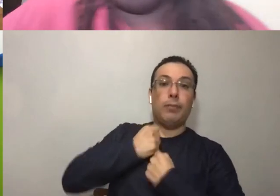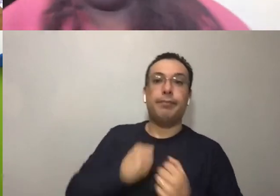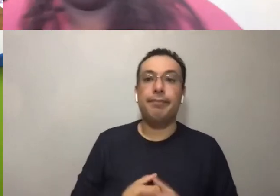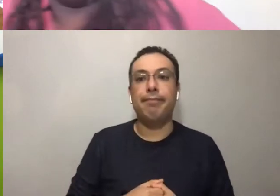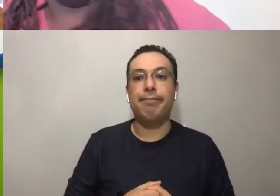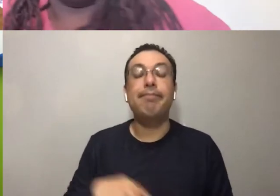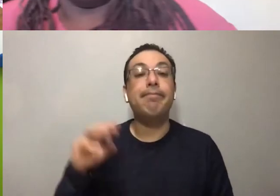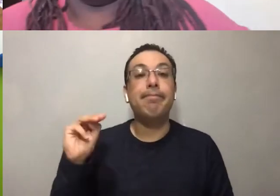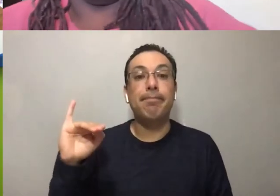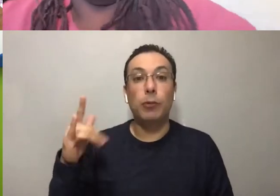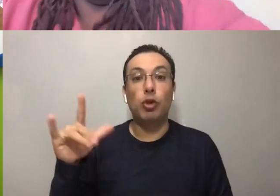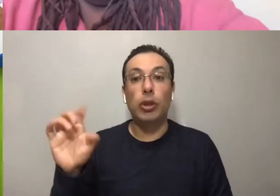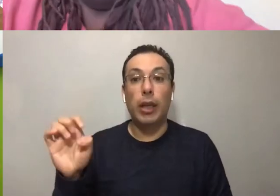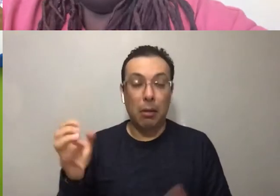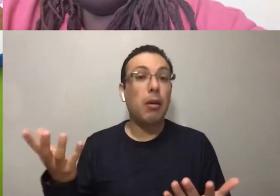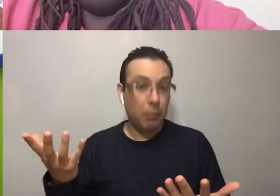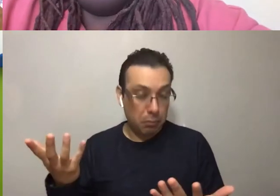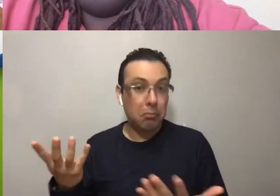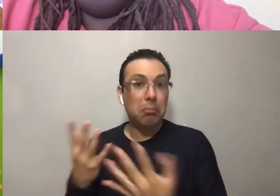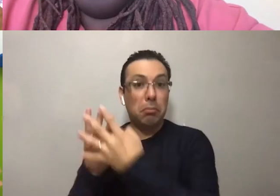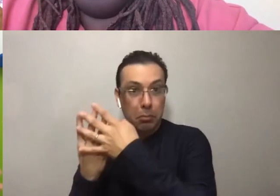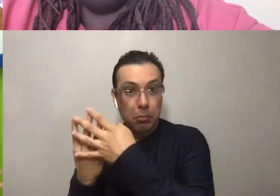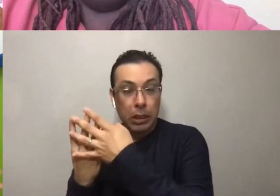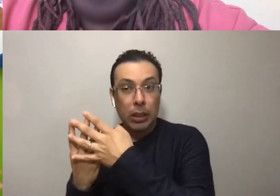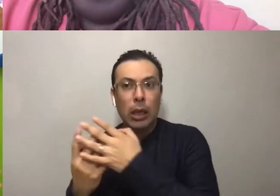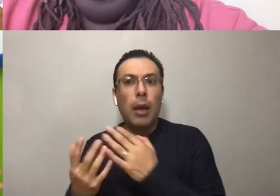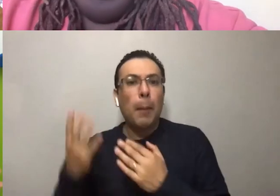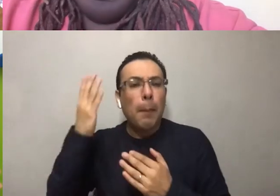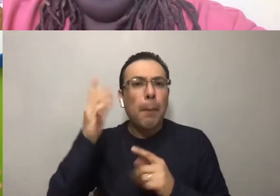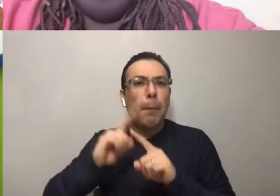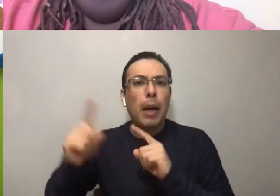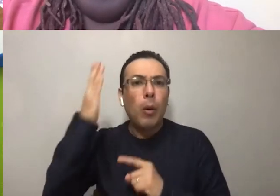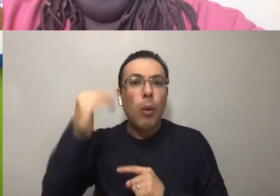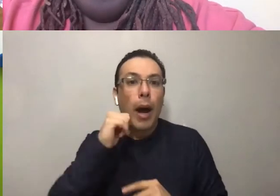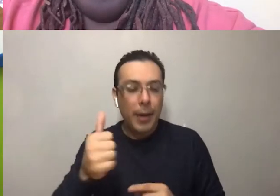rather than, oh, I don’t know, investing in appropriate community support so they can live their lives decently in the community,